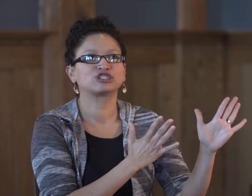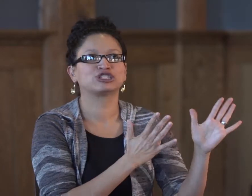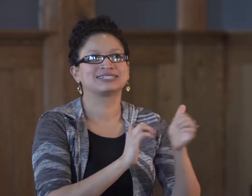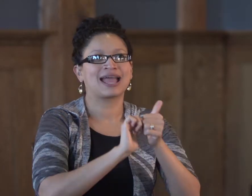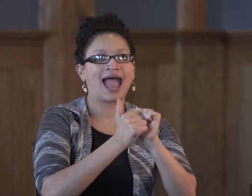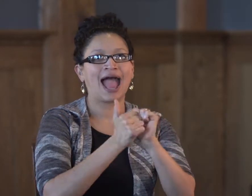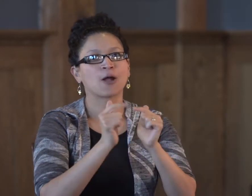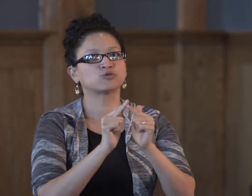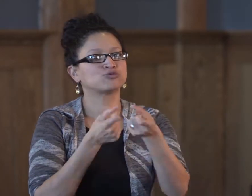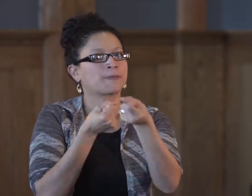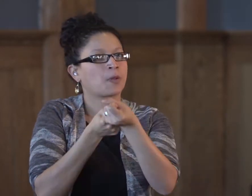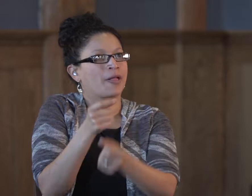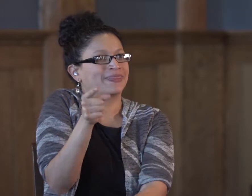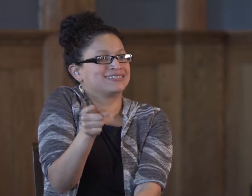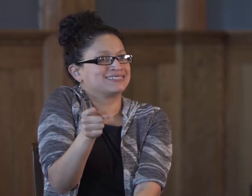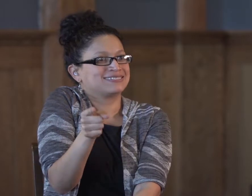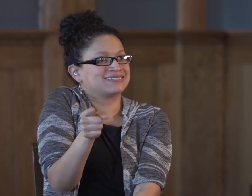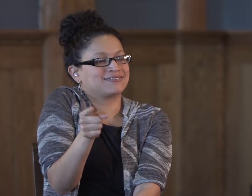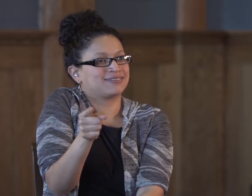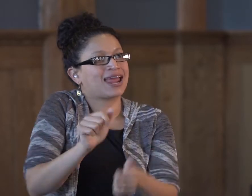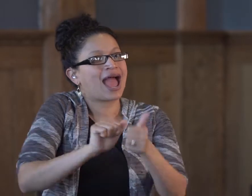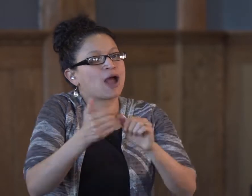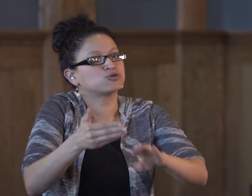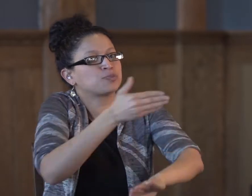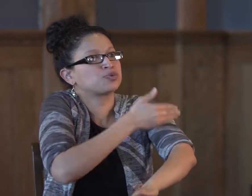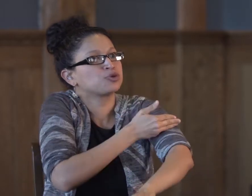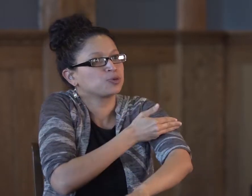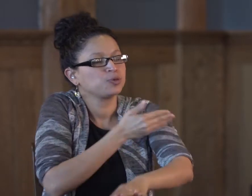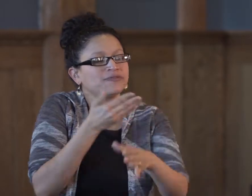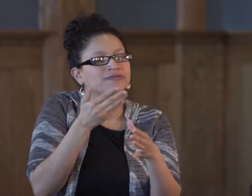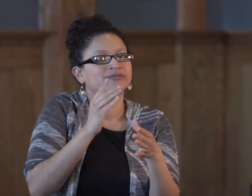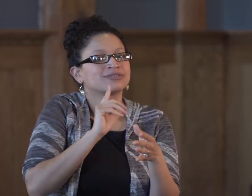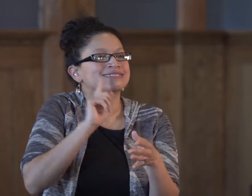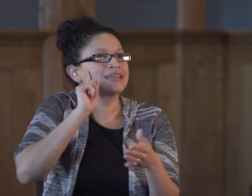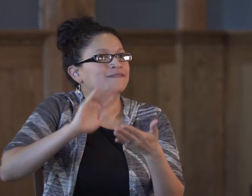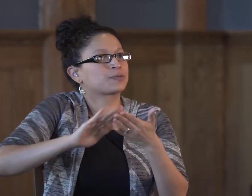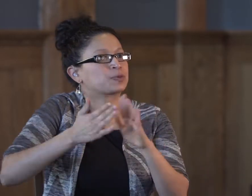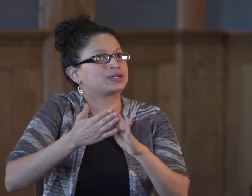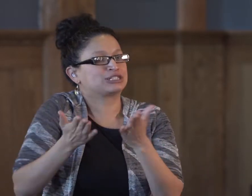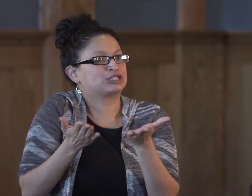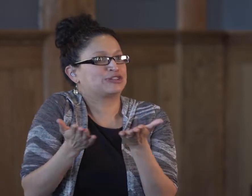allow the SART team to watch it and then discuss. Discuss how we could improve services for